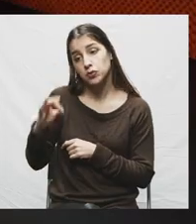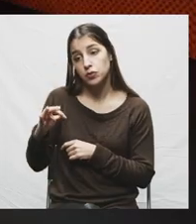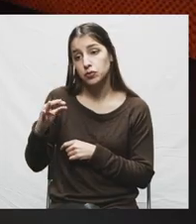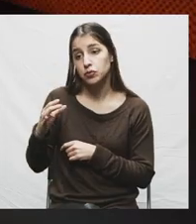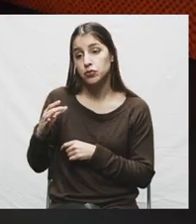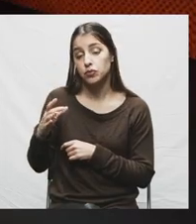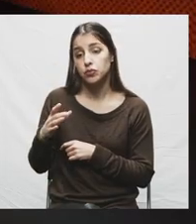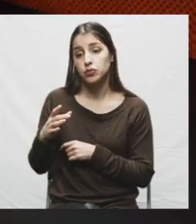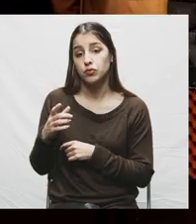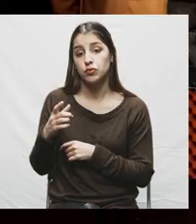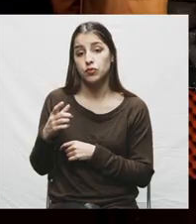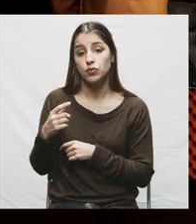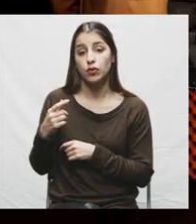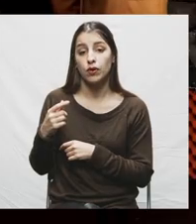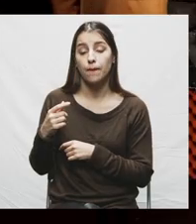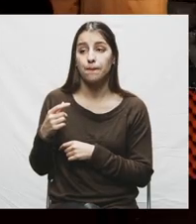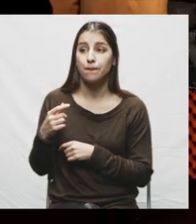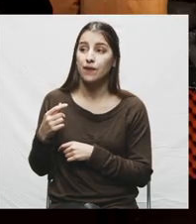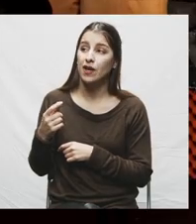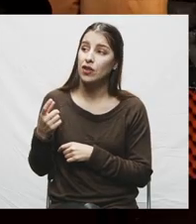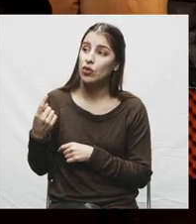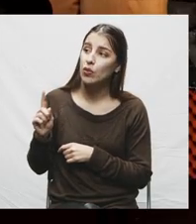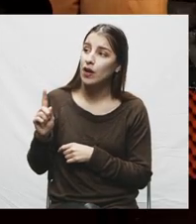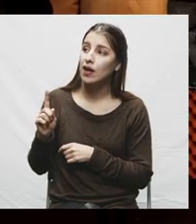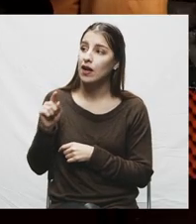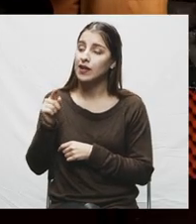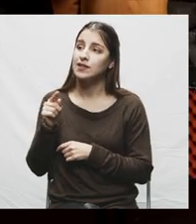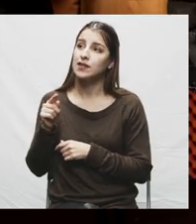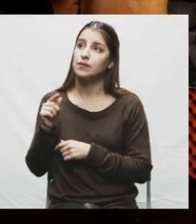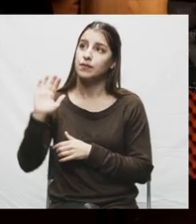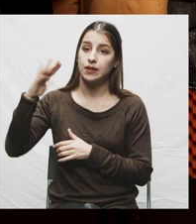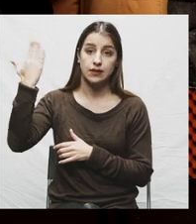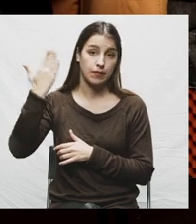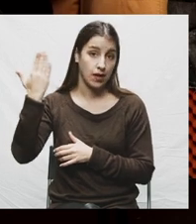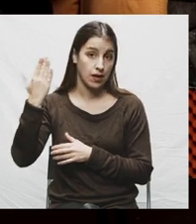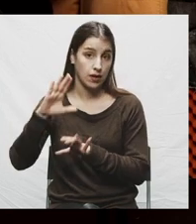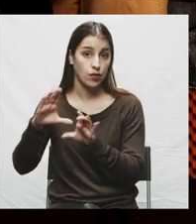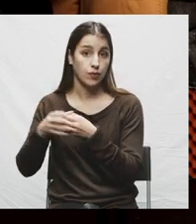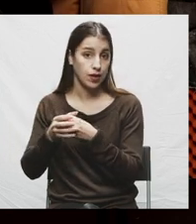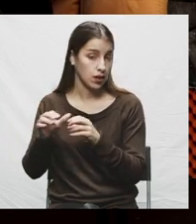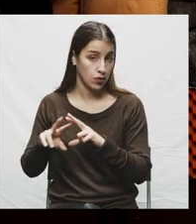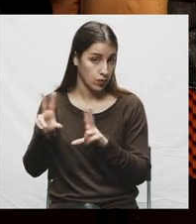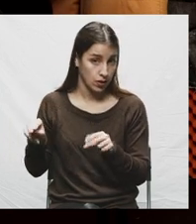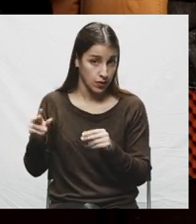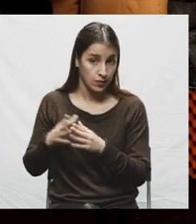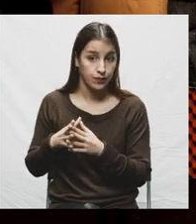I think, well. I think this would never be the main avenue of the Company